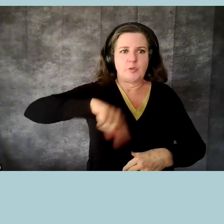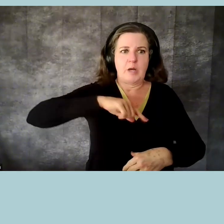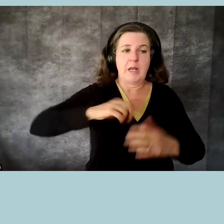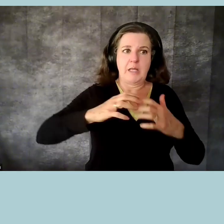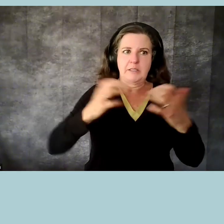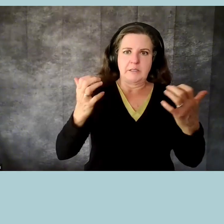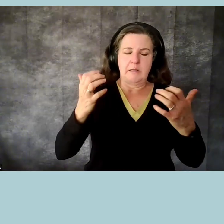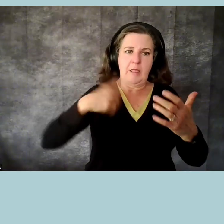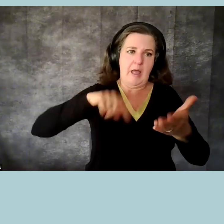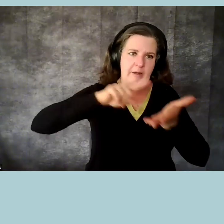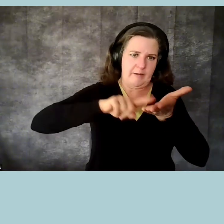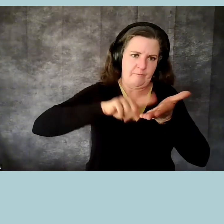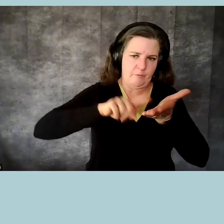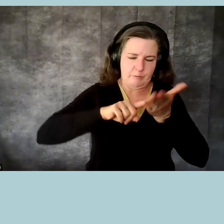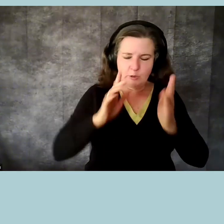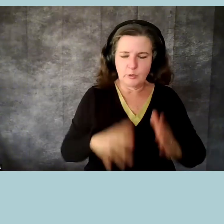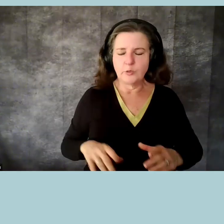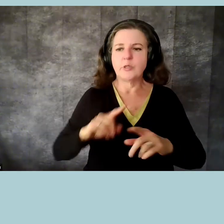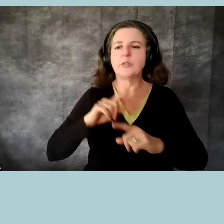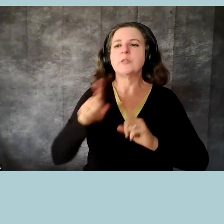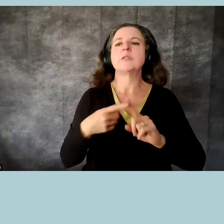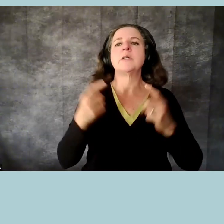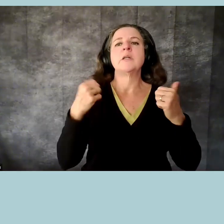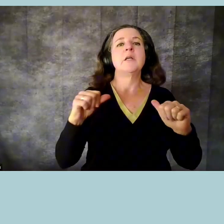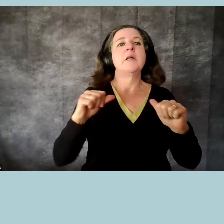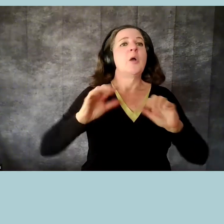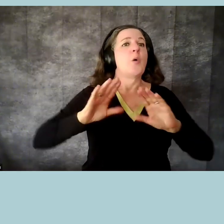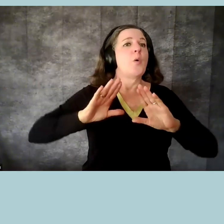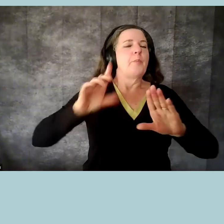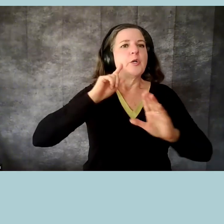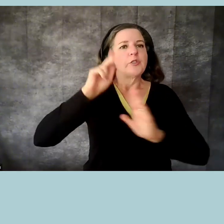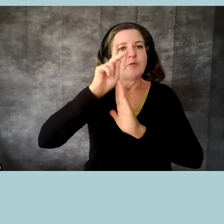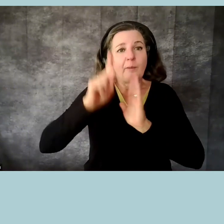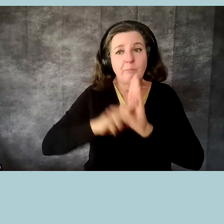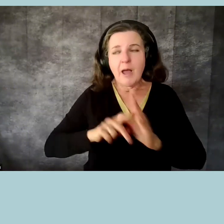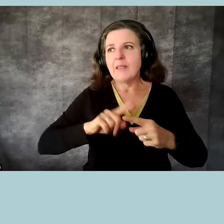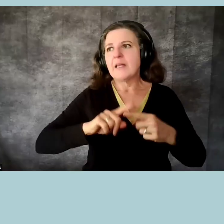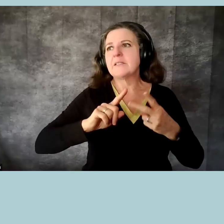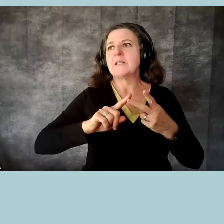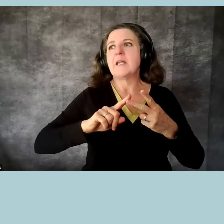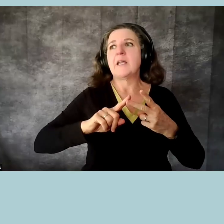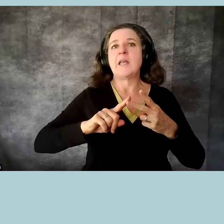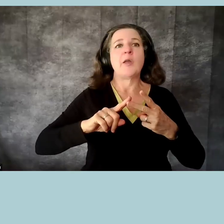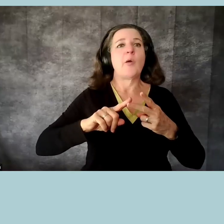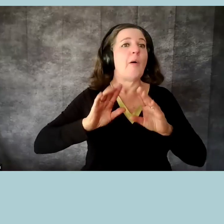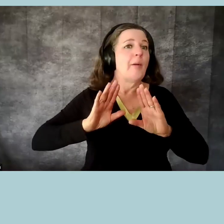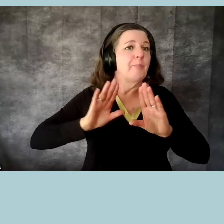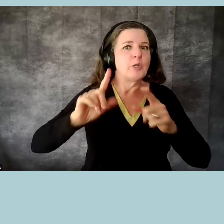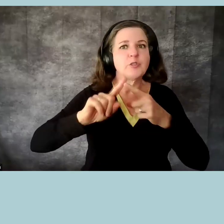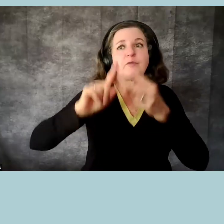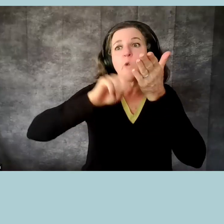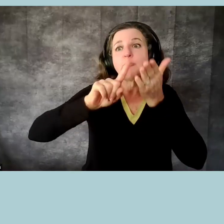to try to push forward policies or try to push forward research programs, we get the feedback that,